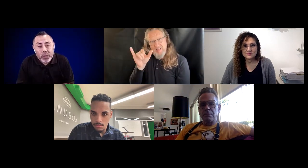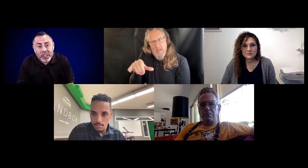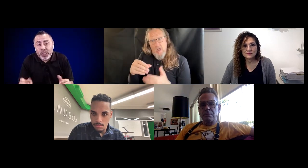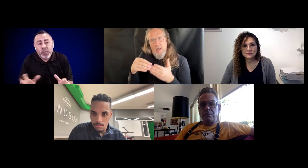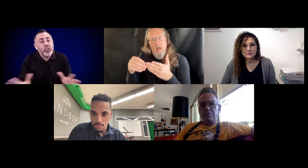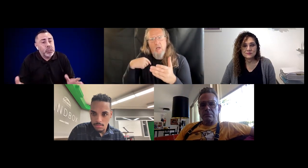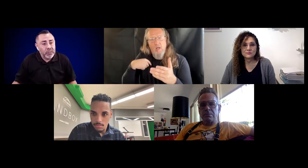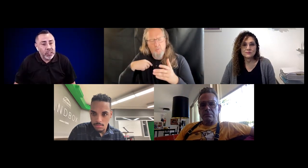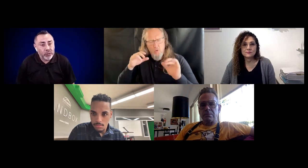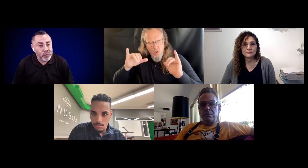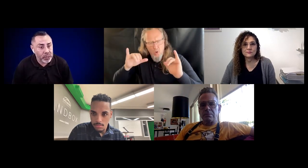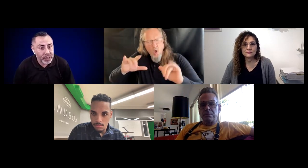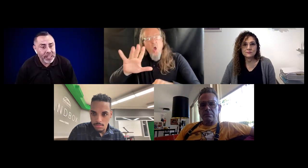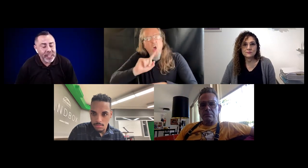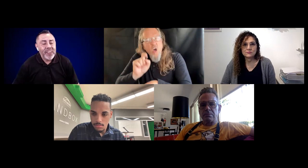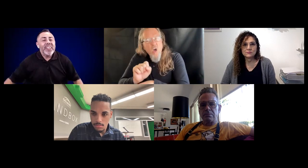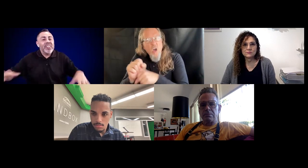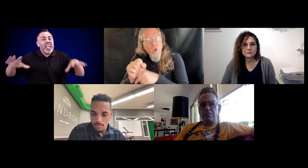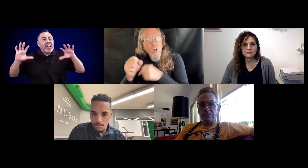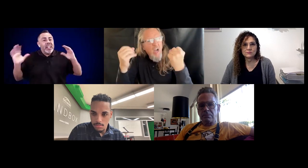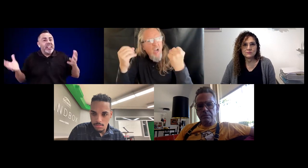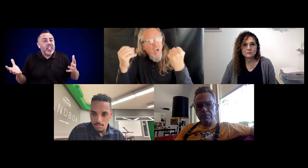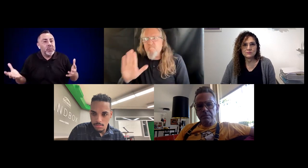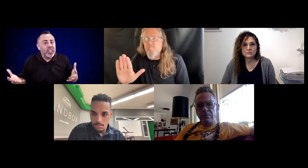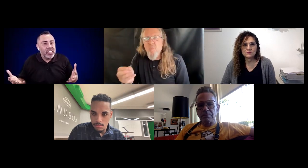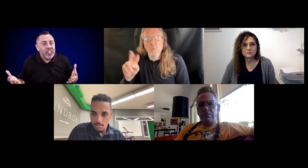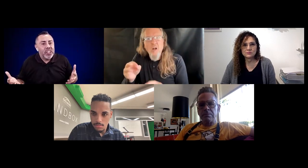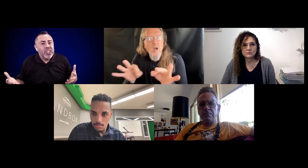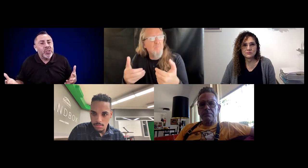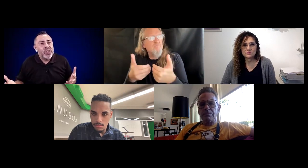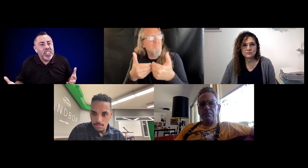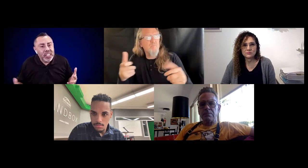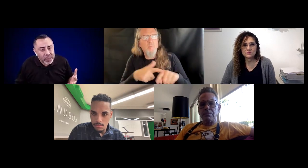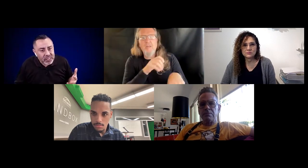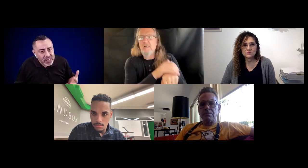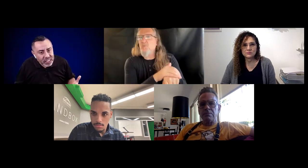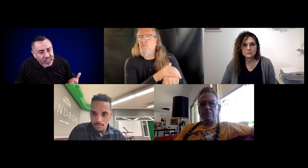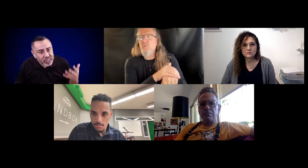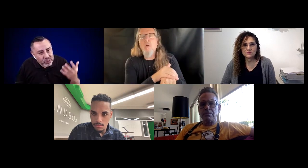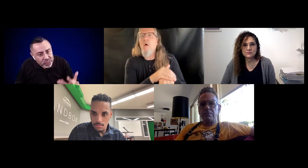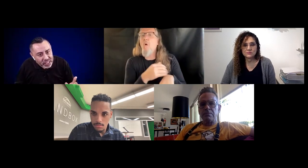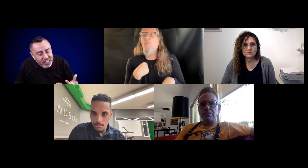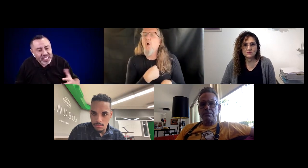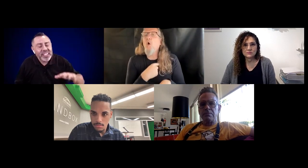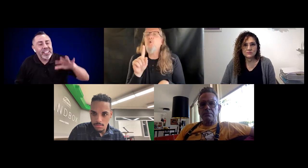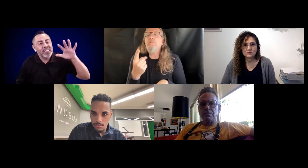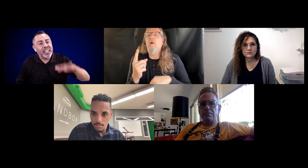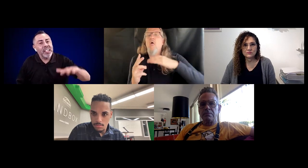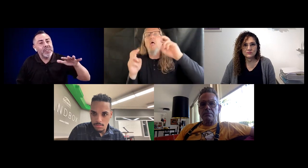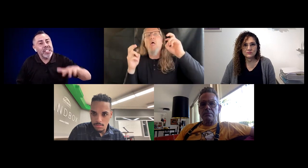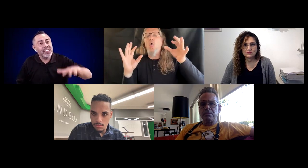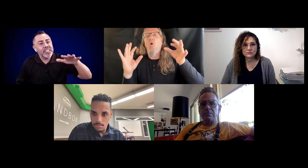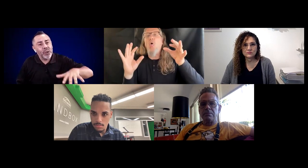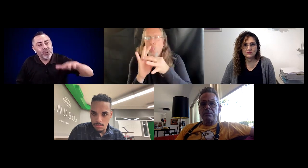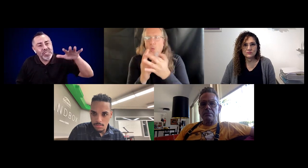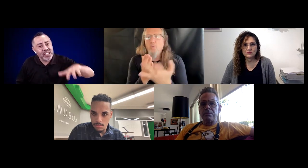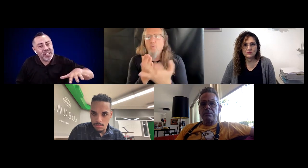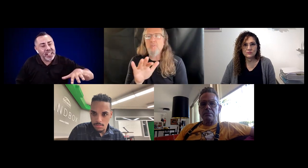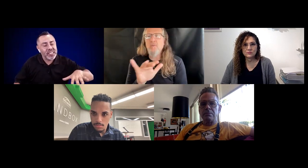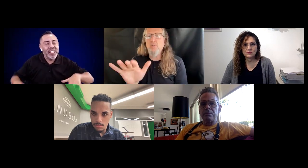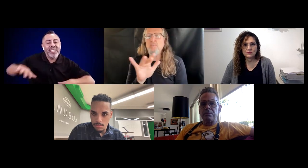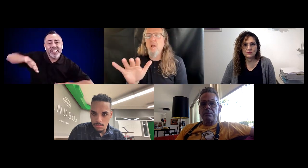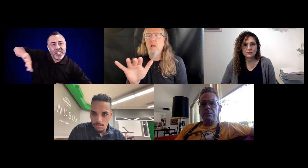It was a huge epiphany for everyone that led the community to think about sign language and realize that sign language has its own syntax.